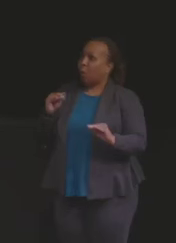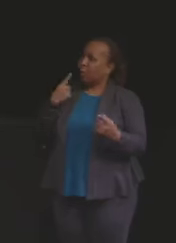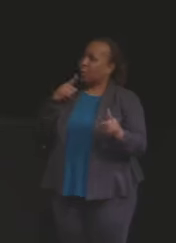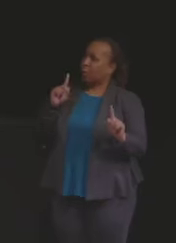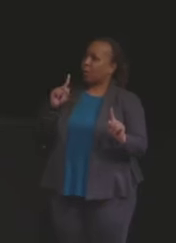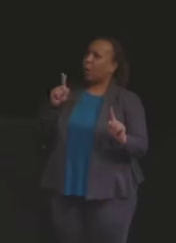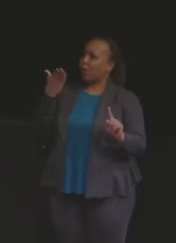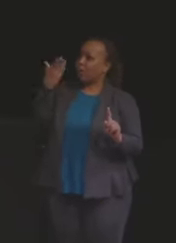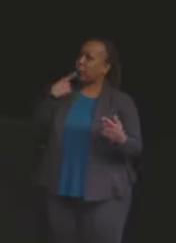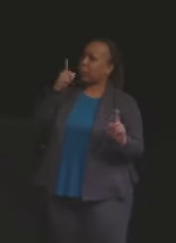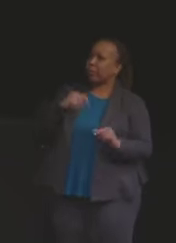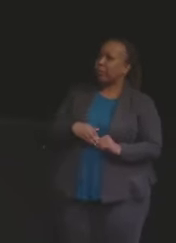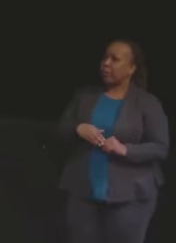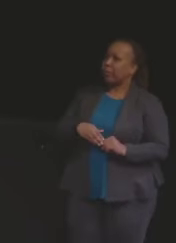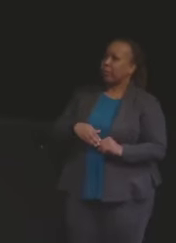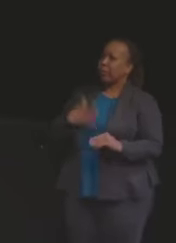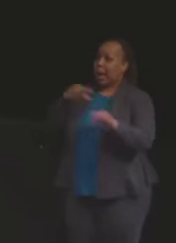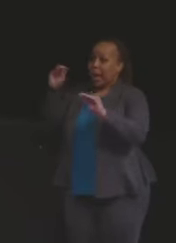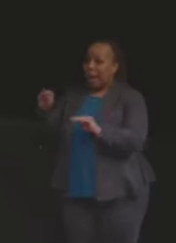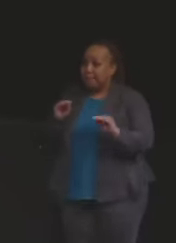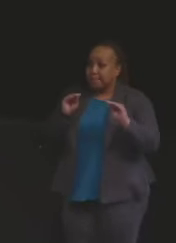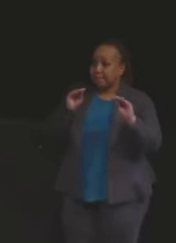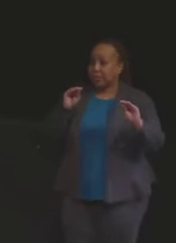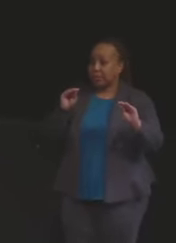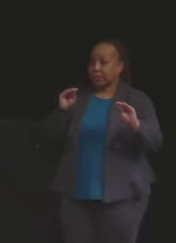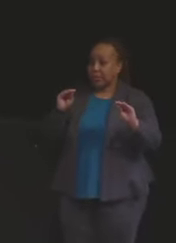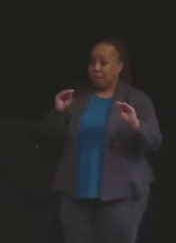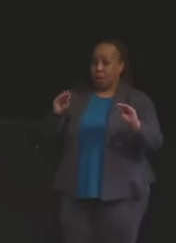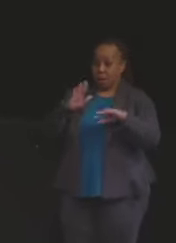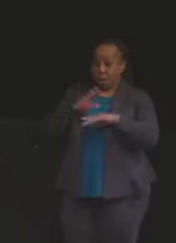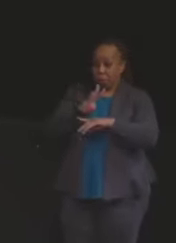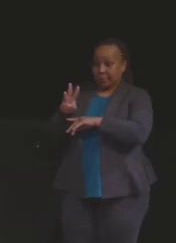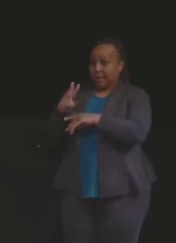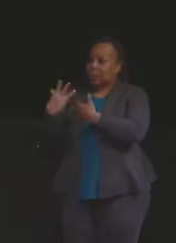[AD] Text CaptionPoint.Com/Resources I did put a page on our website that included everything